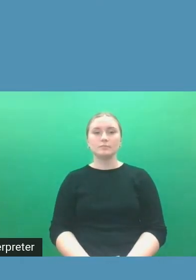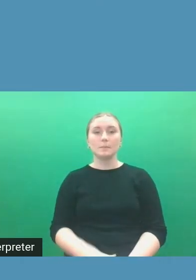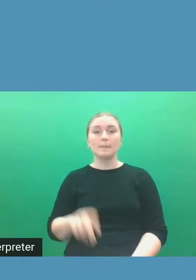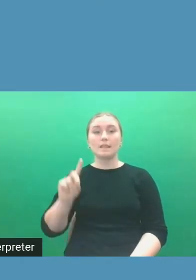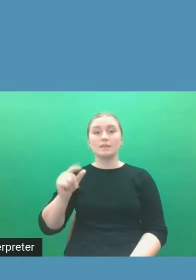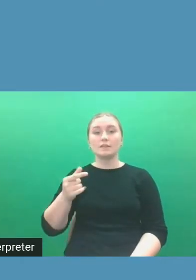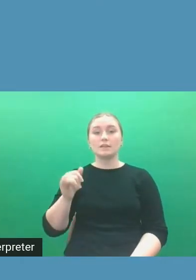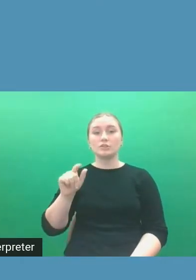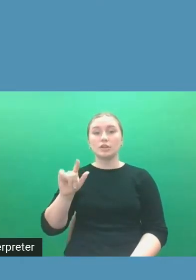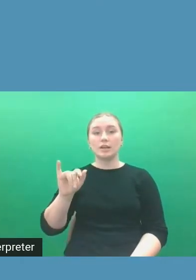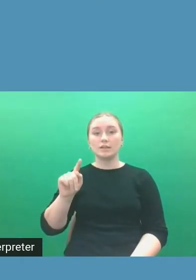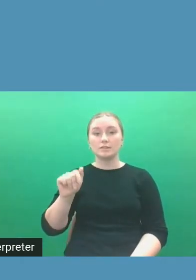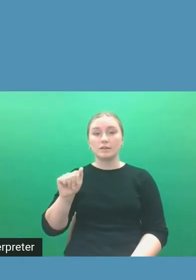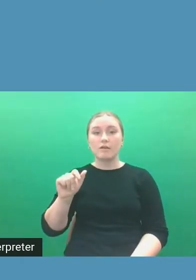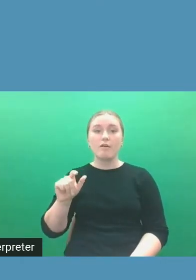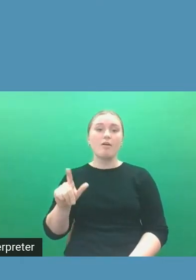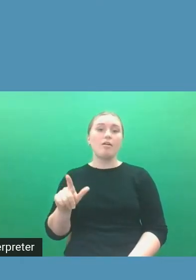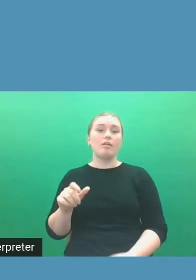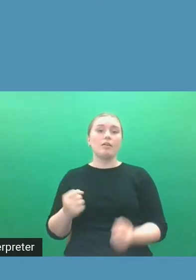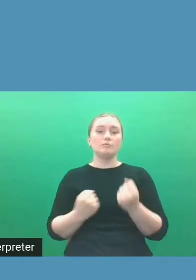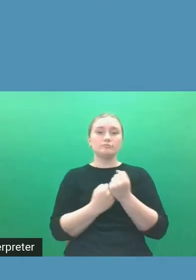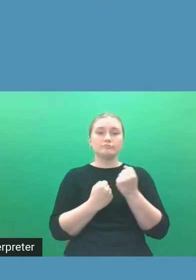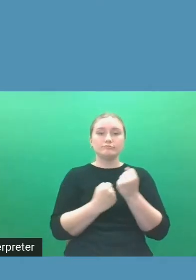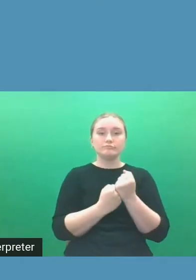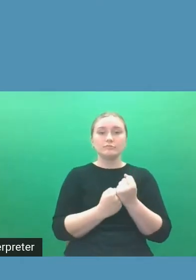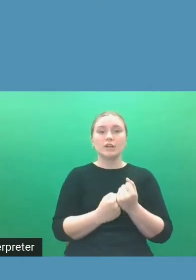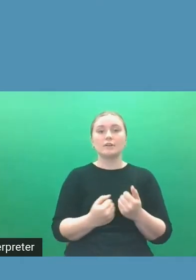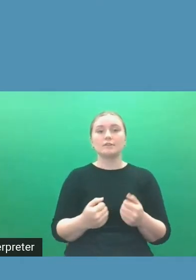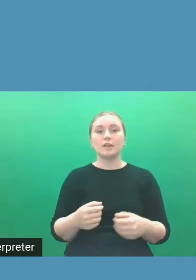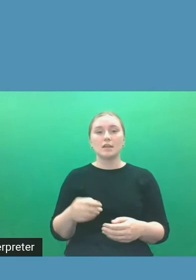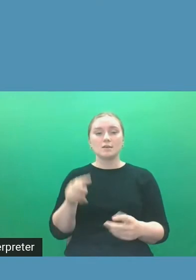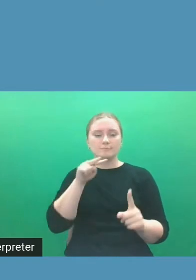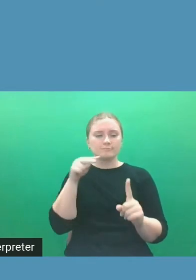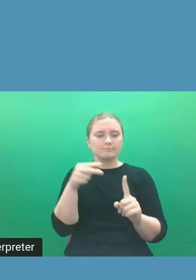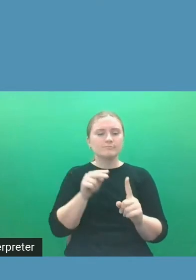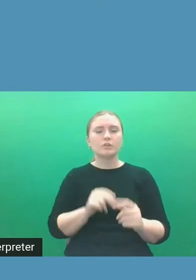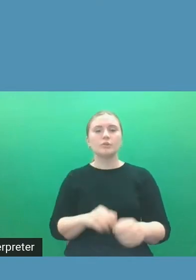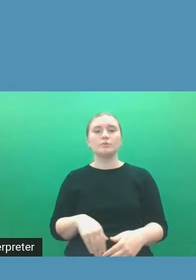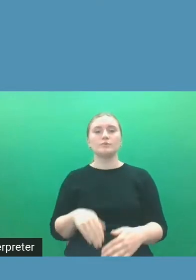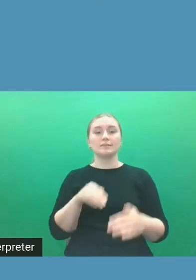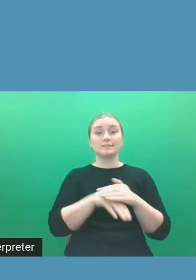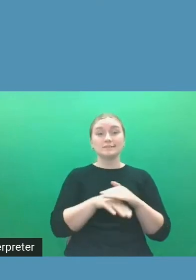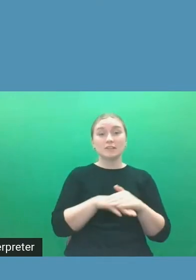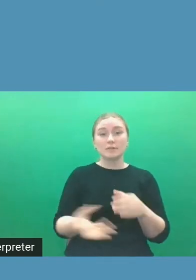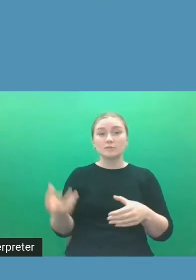digital accessibility and inclusion as the first module in recognition of the fact that it is often